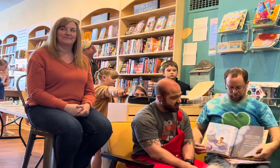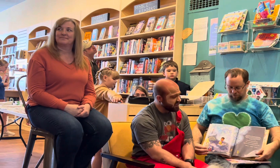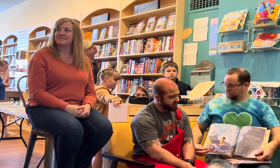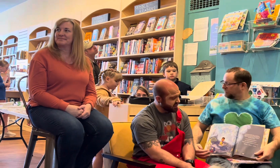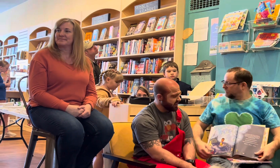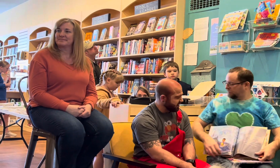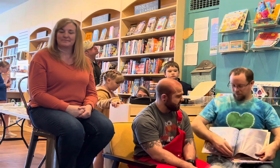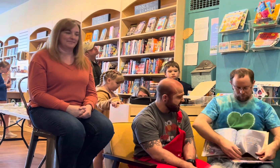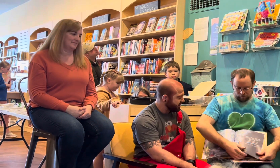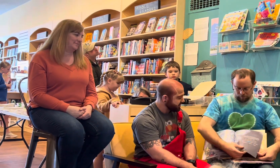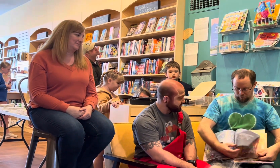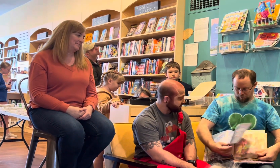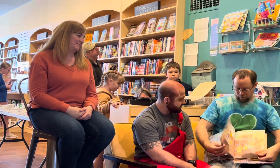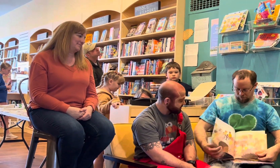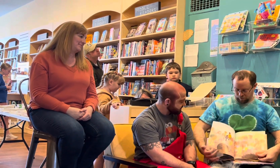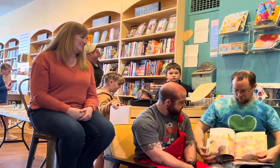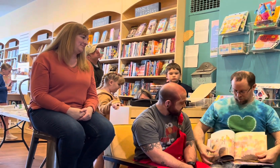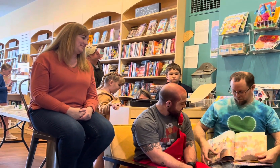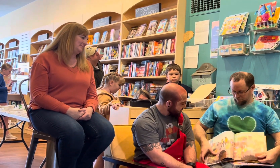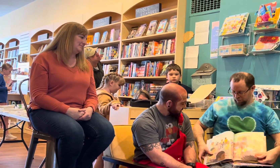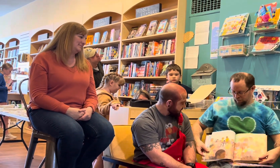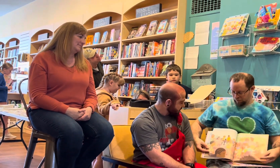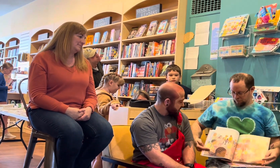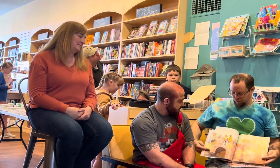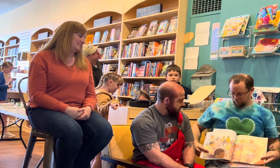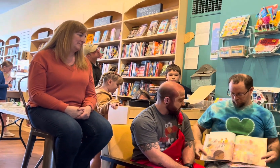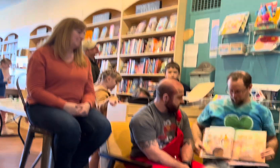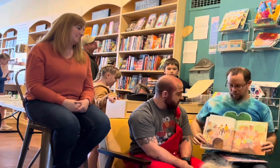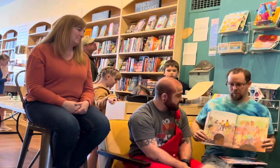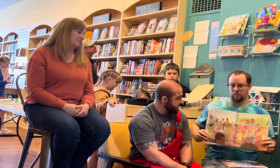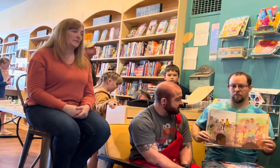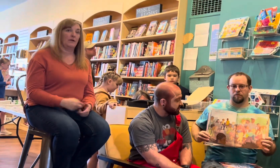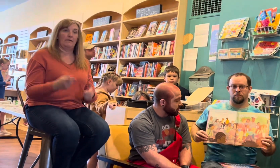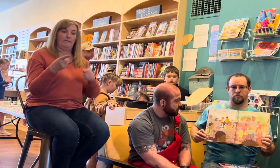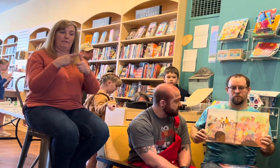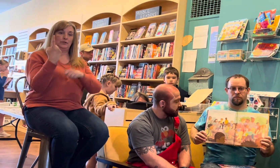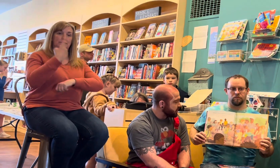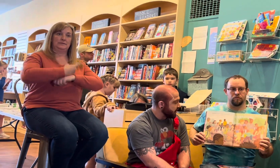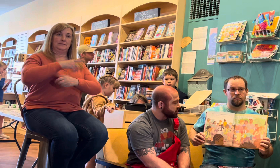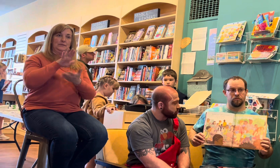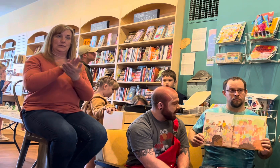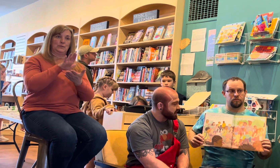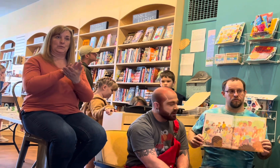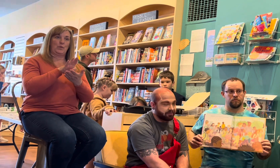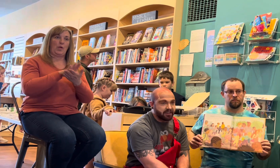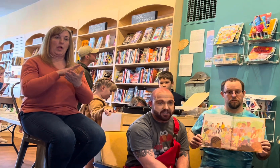It is a sad thought, right? The first day of school, I dragged my feet to